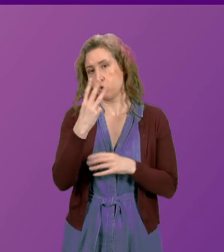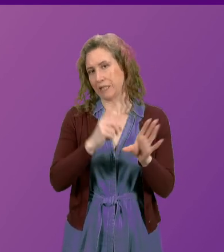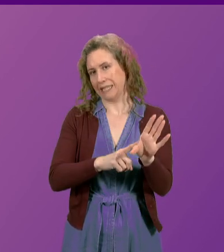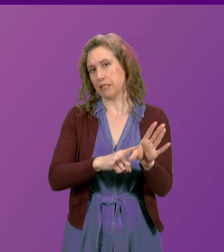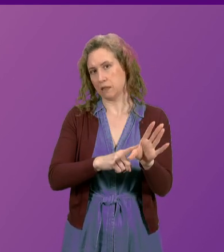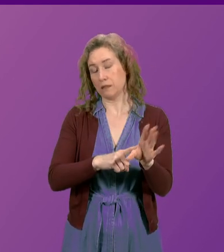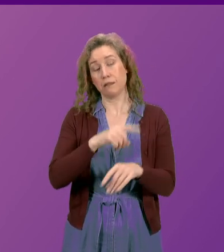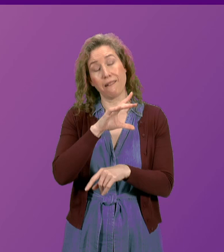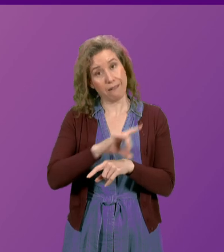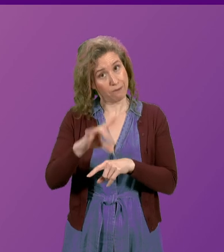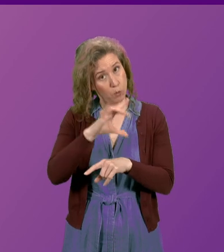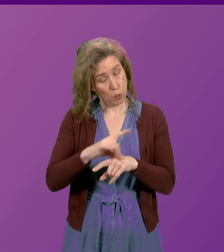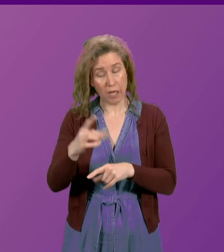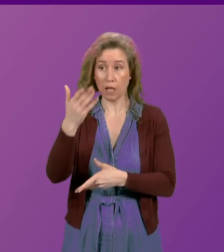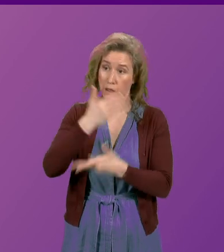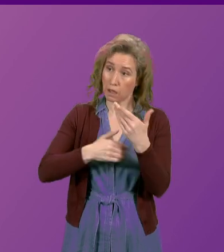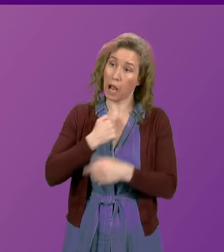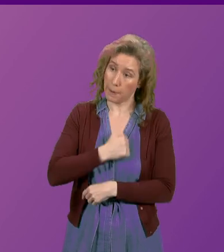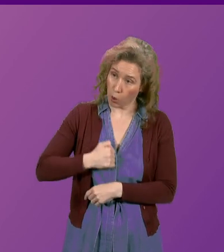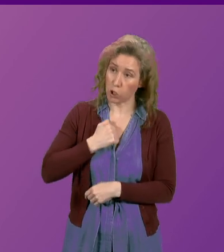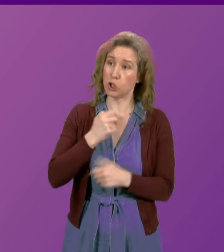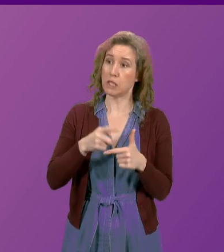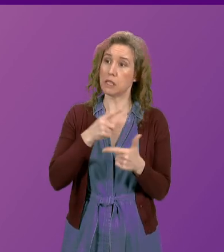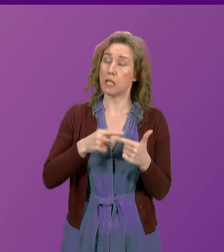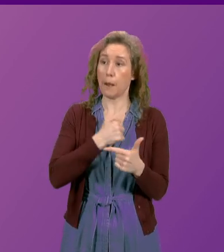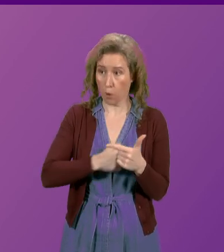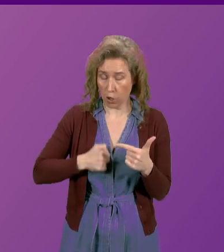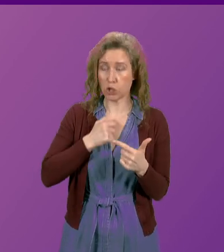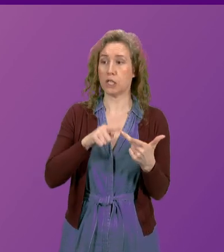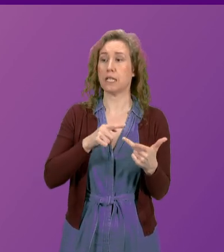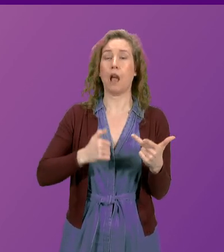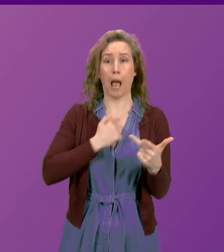and week after week we have been hearing apologies from SNP First Ministers. We then get apologies